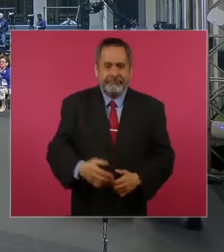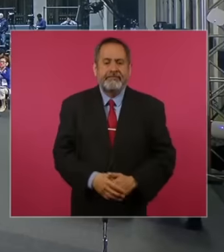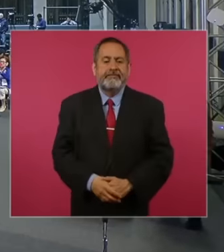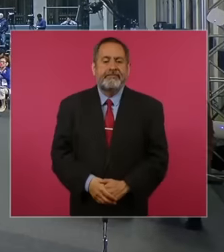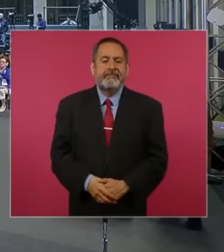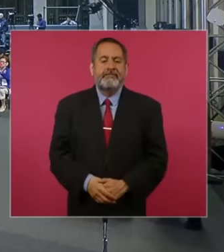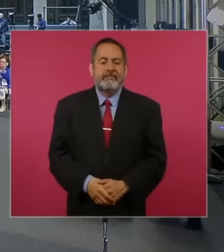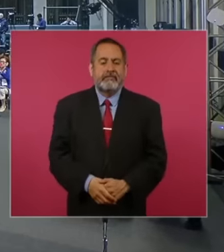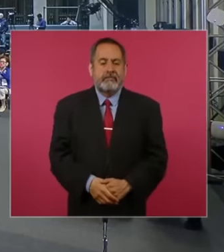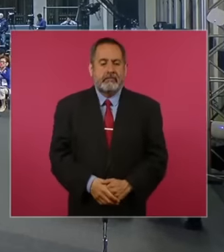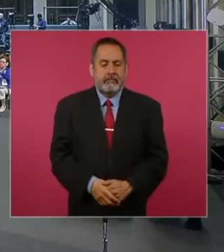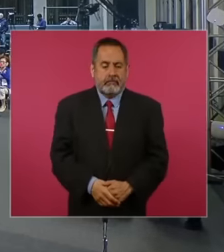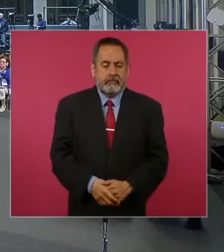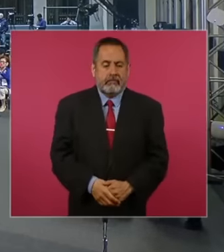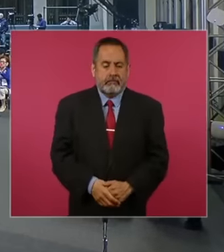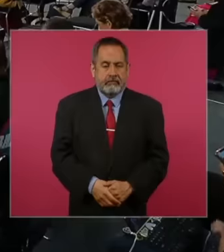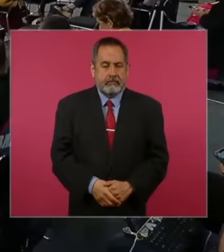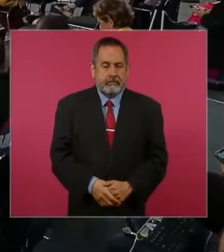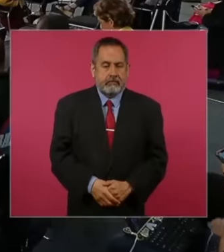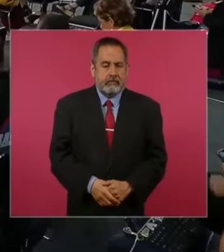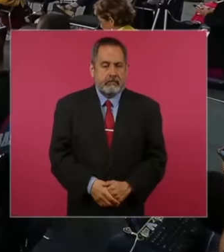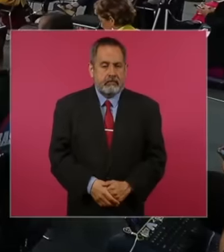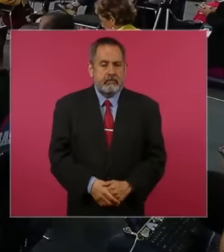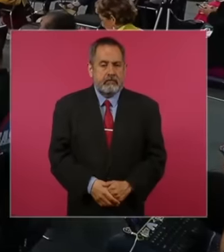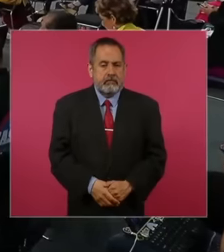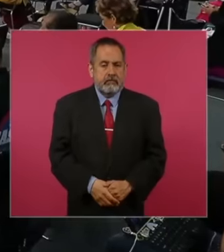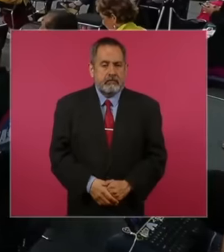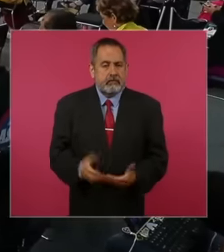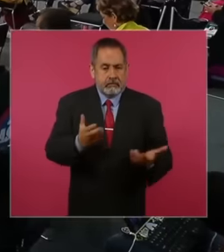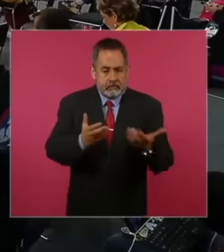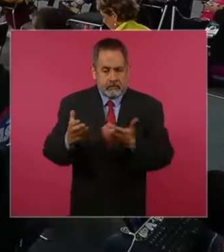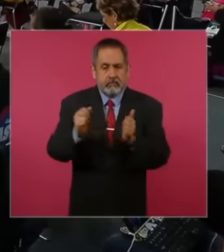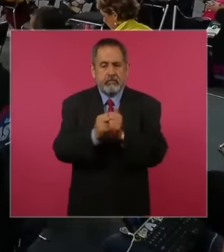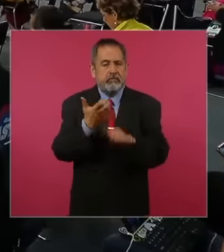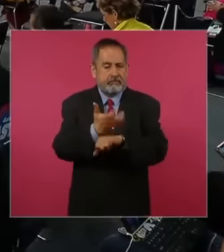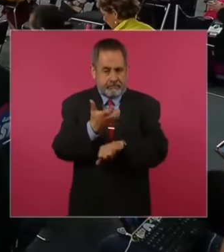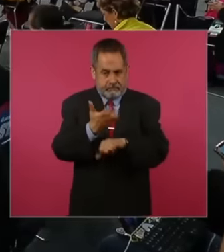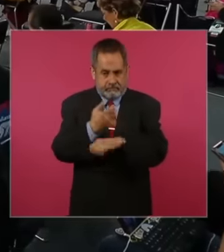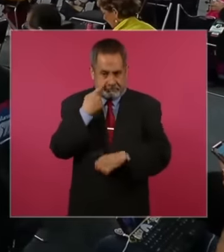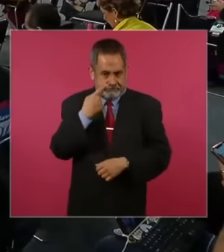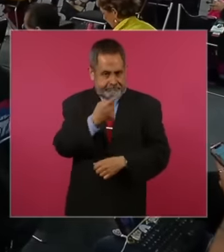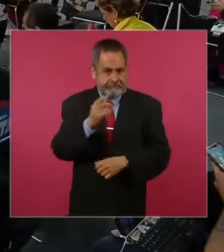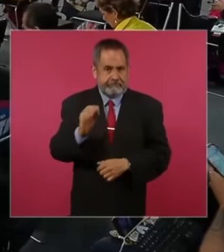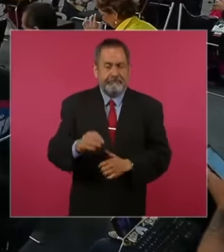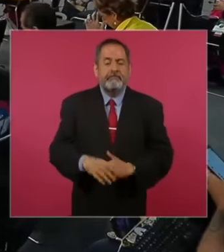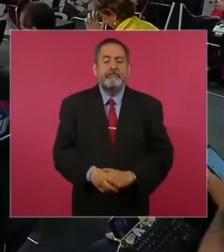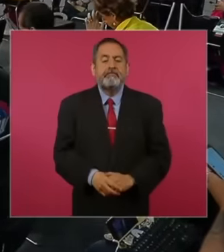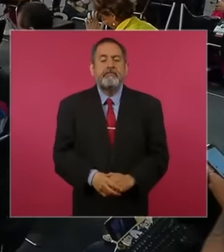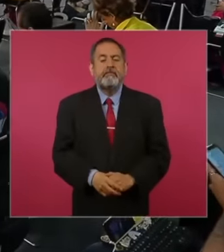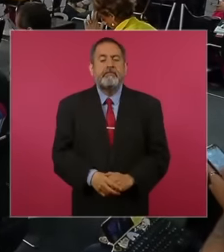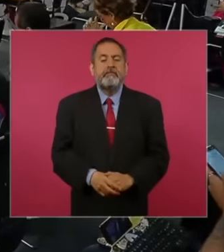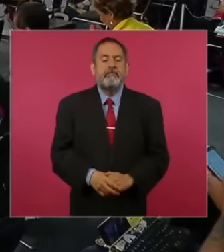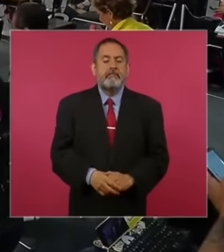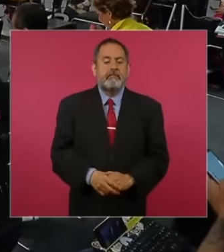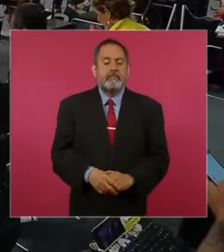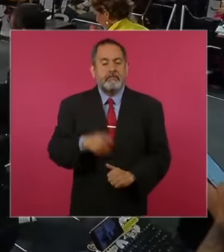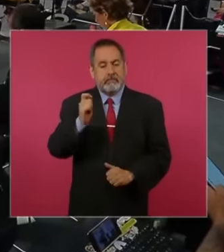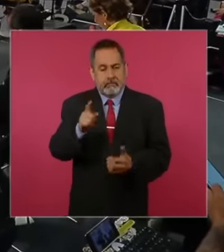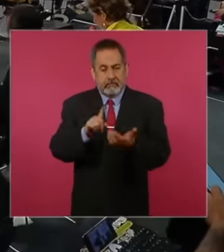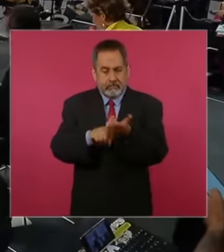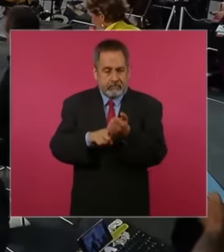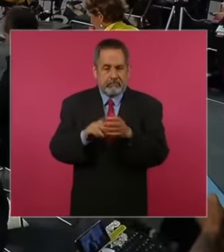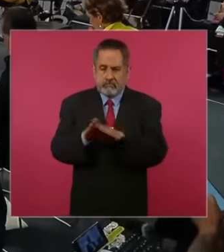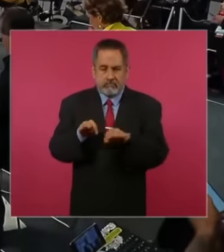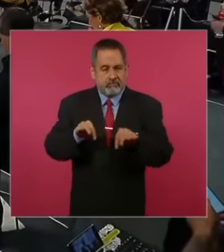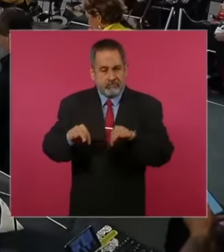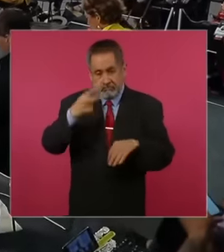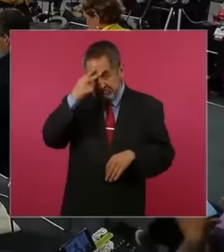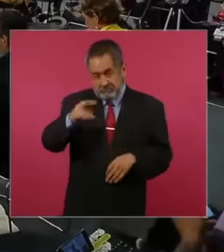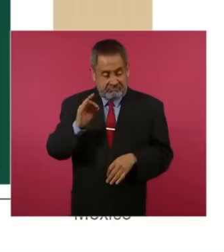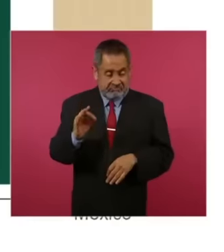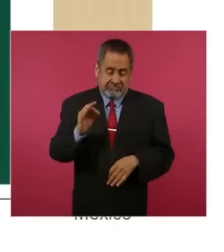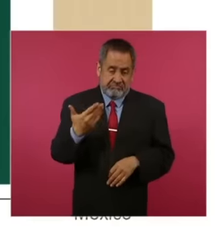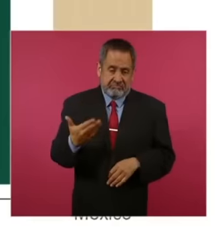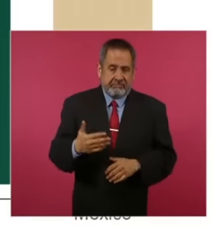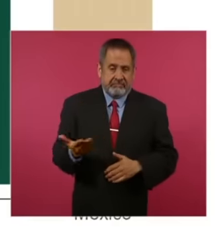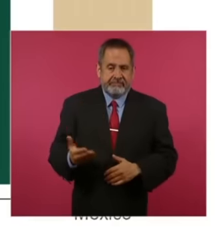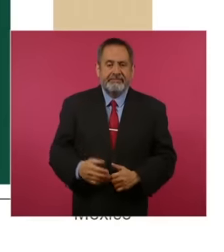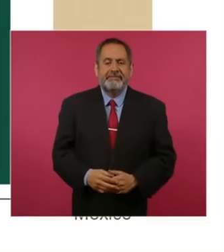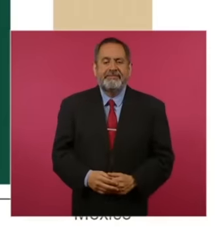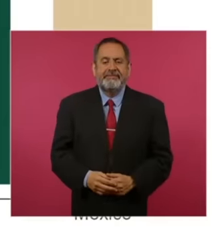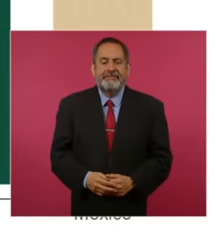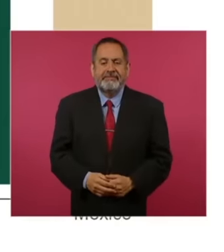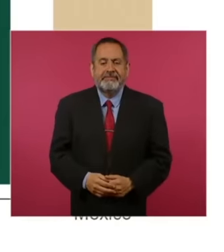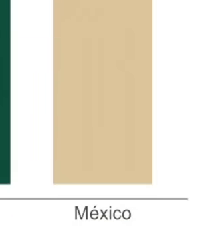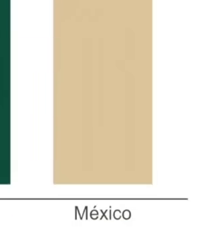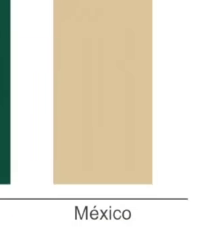this is eh trade with the United States what already represents Canada is